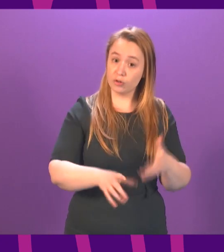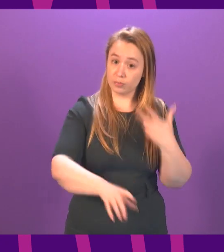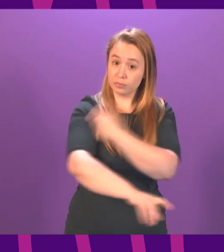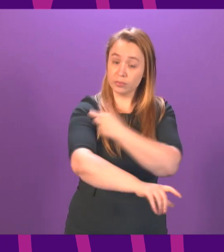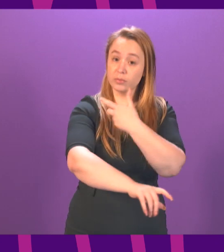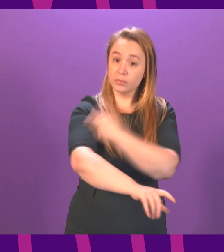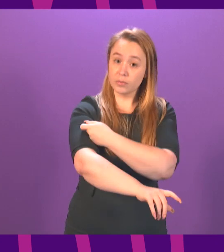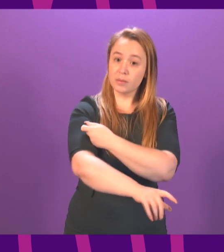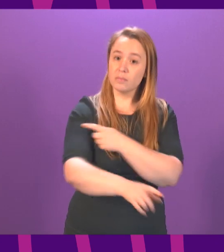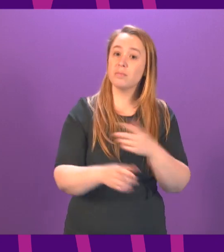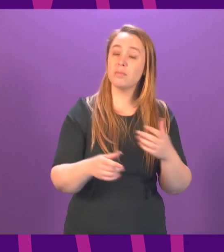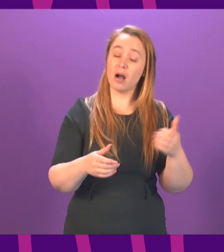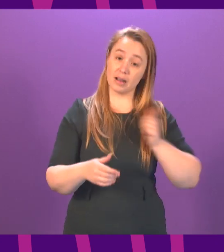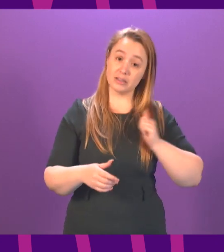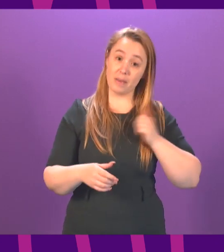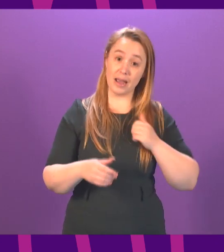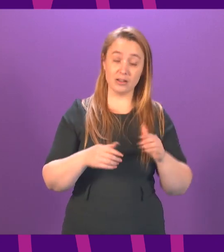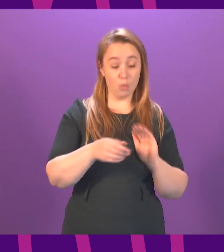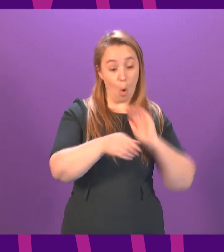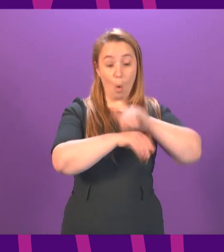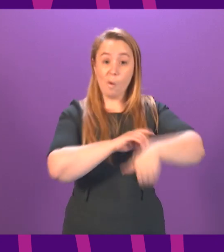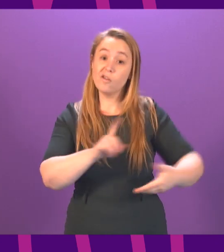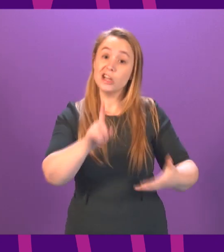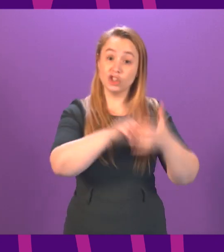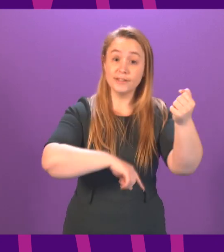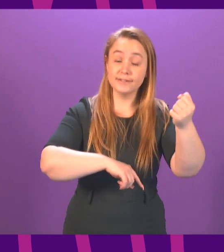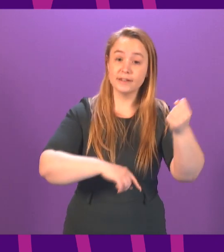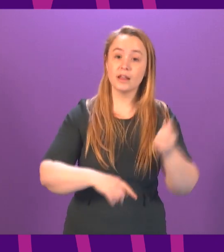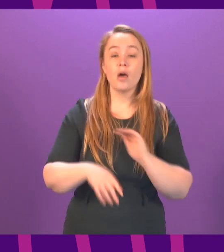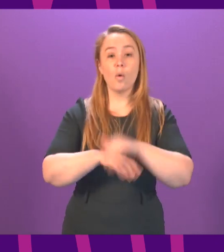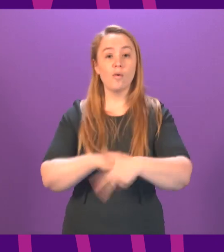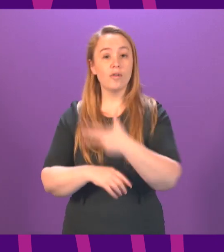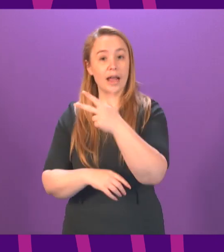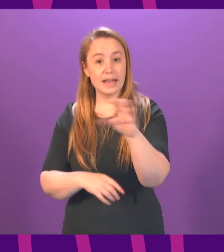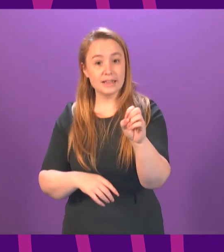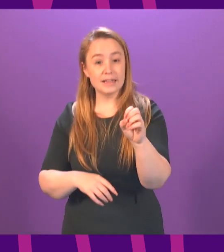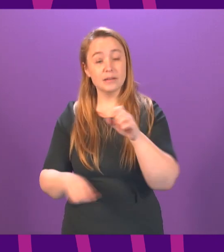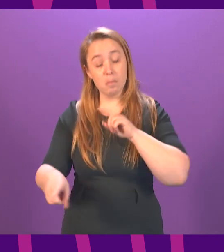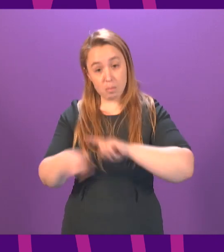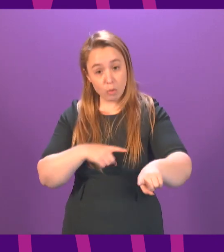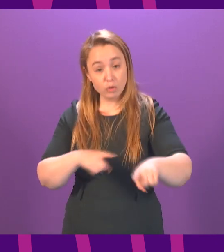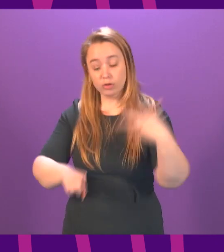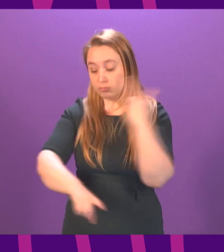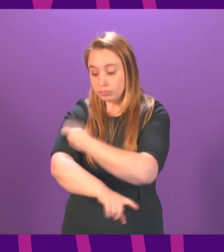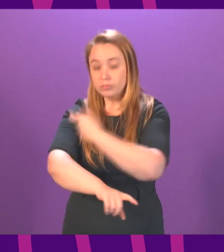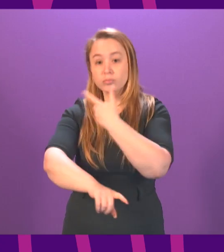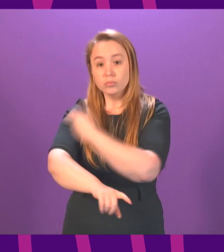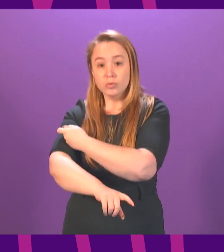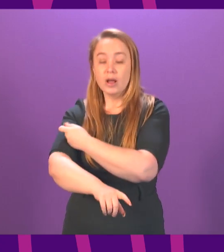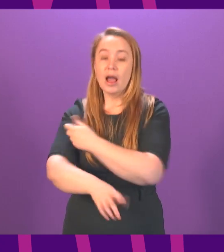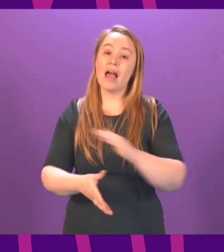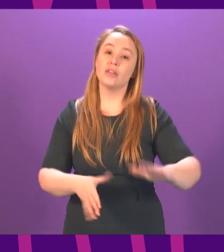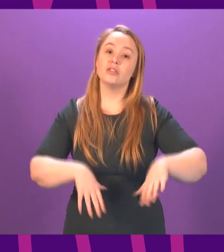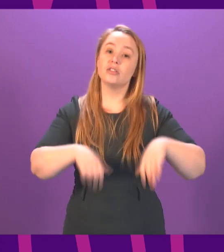those targets. Sixty per cent of over-80s are already vaccinated; the vast majority, I anticipate, will be done by the start of next week; and all of that group by